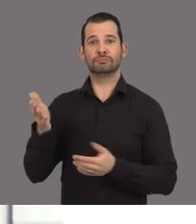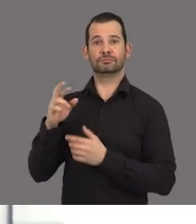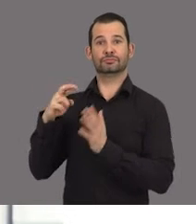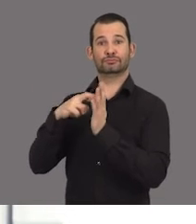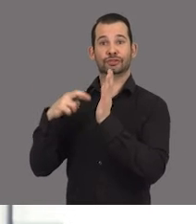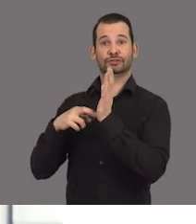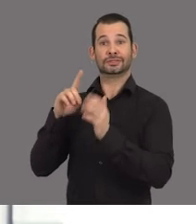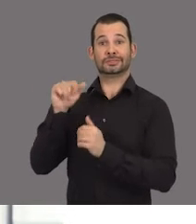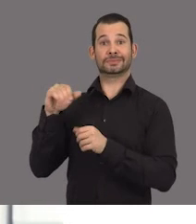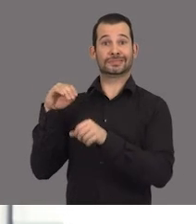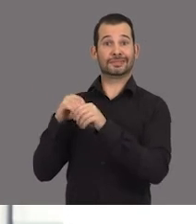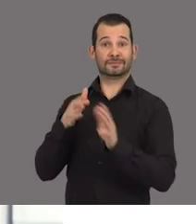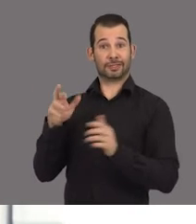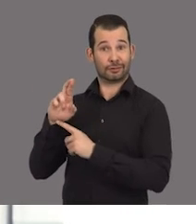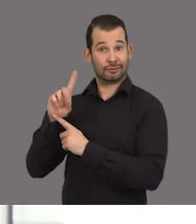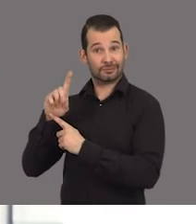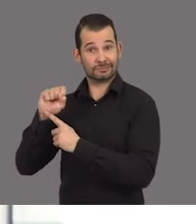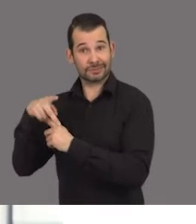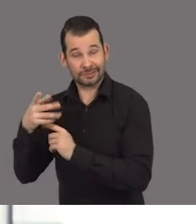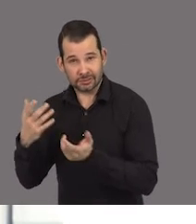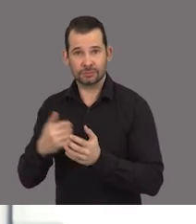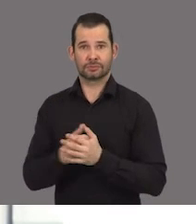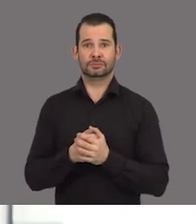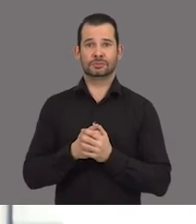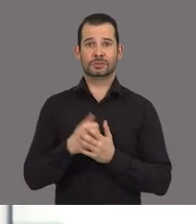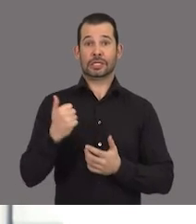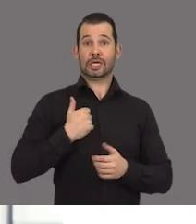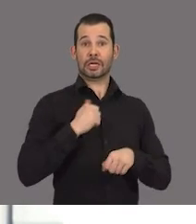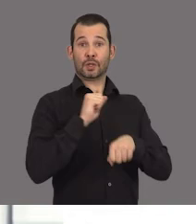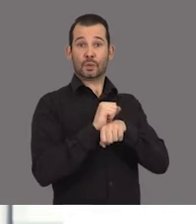There are a variety of medical conditions that can qualify for the DTC.